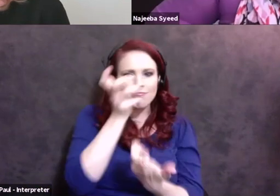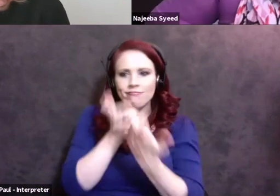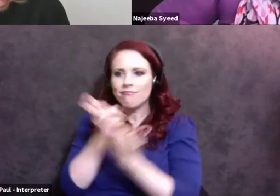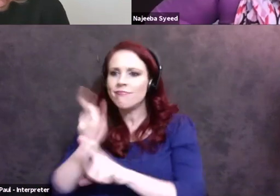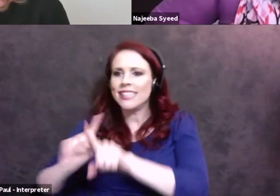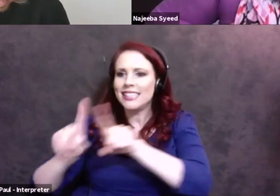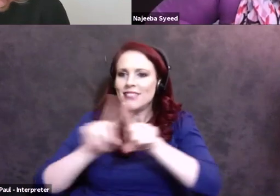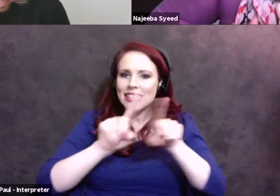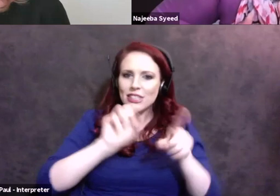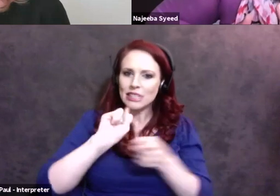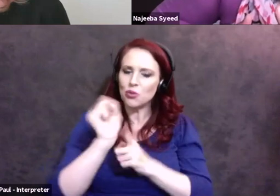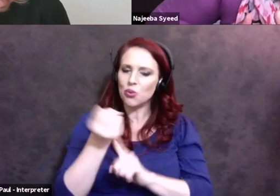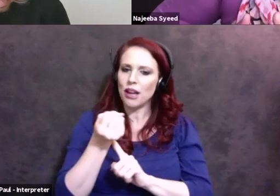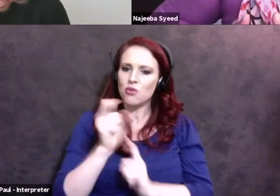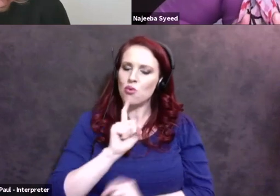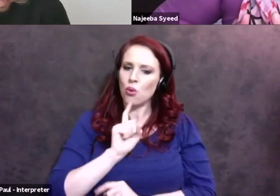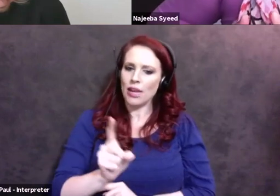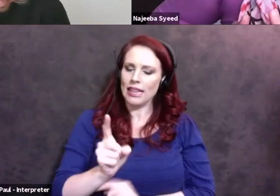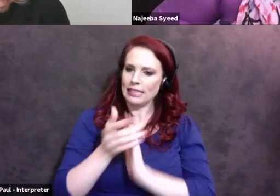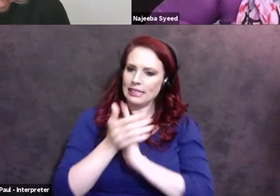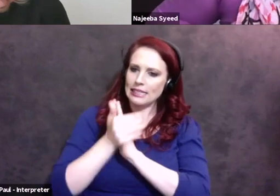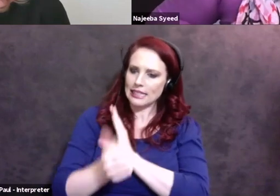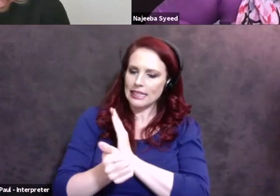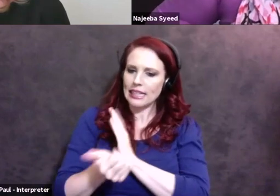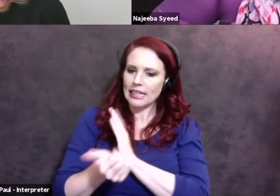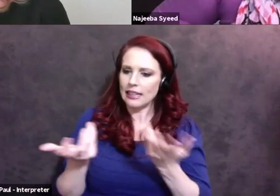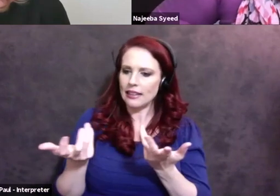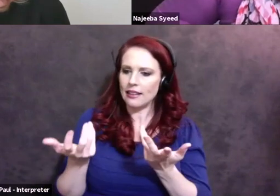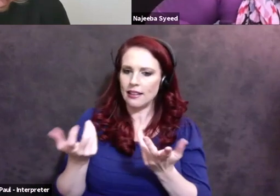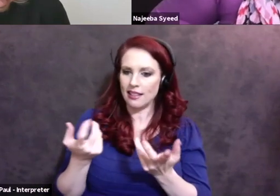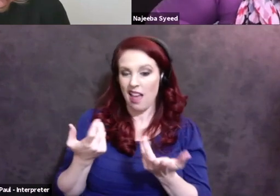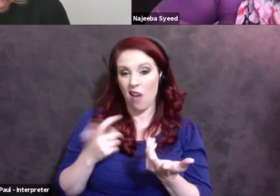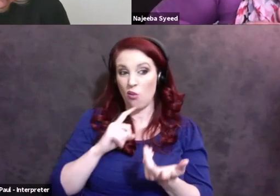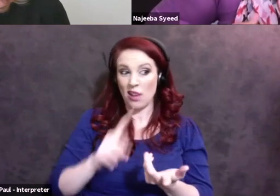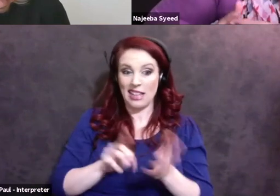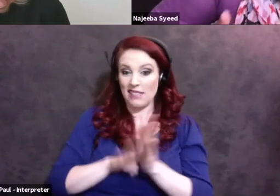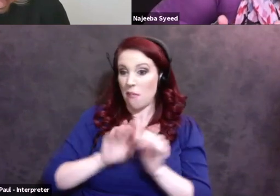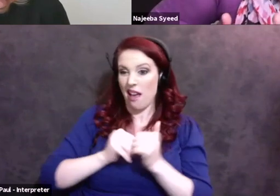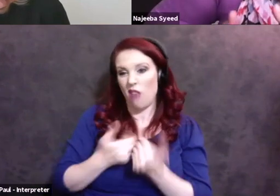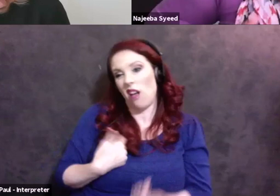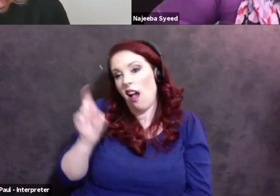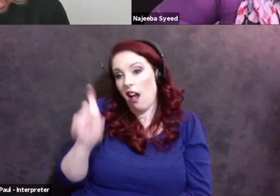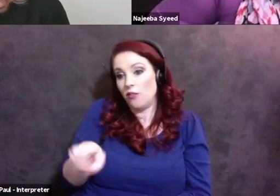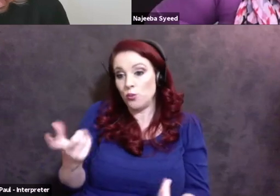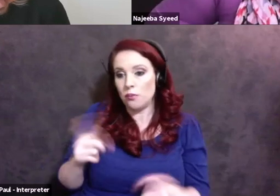and so it is kind of a skill that comes out of necessity, but it becomes an asset as we